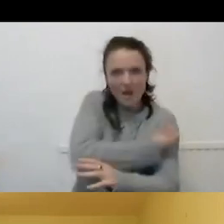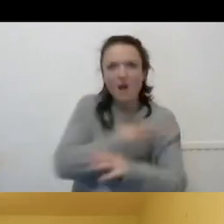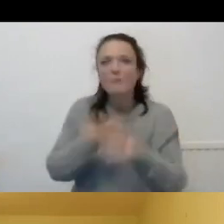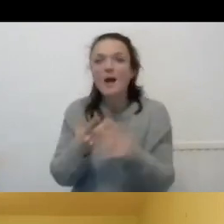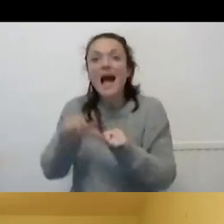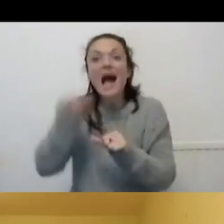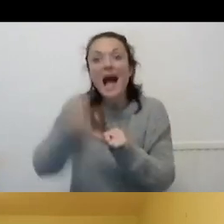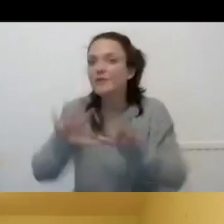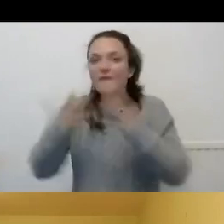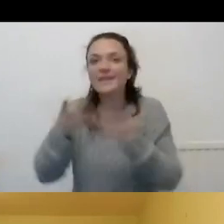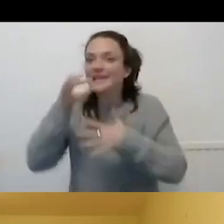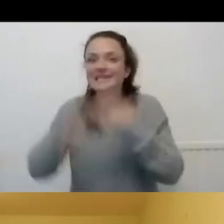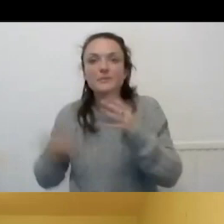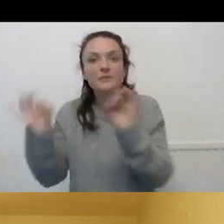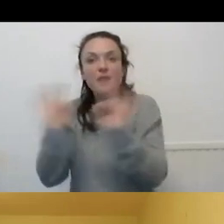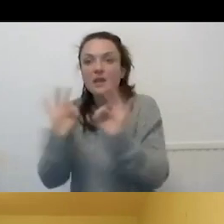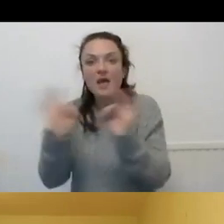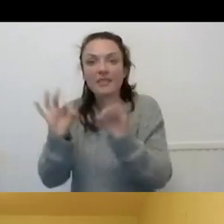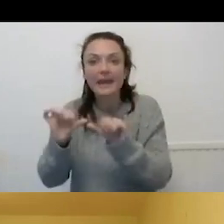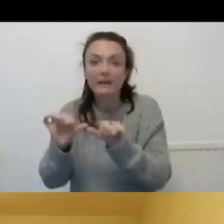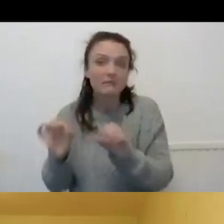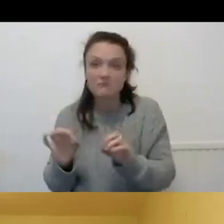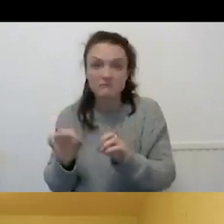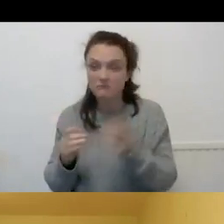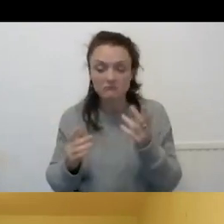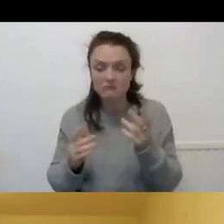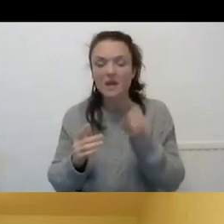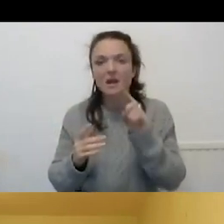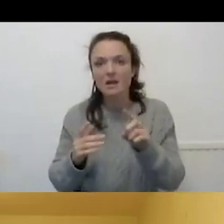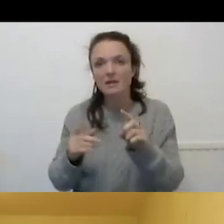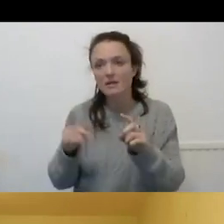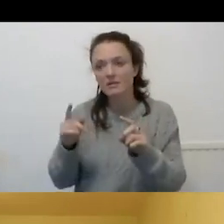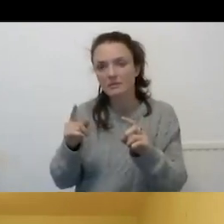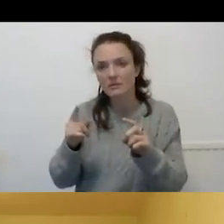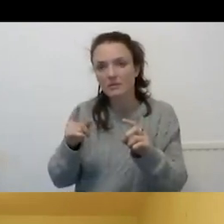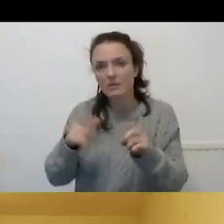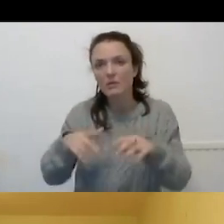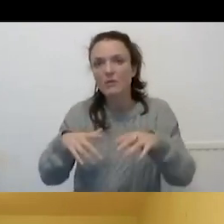and more people who were reporting symptoms. And then we started to get off first positive cases